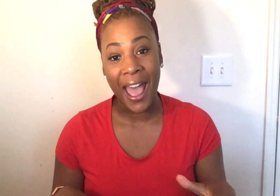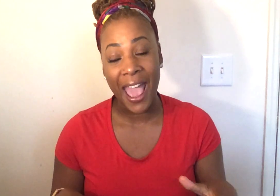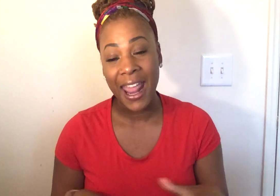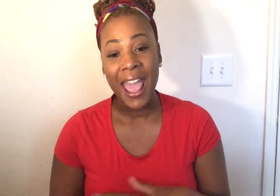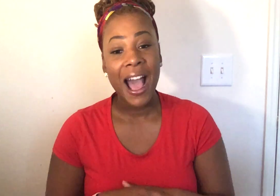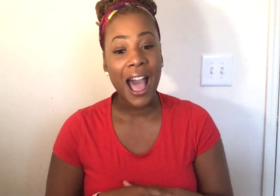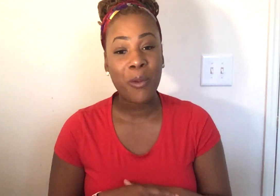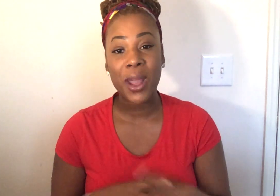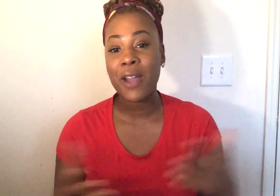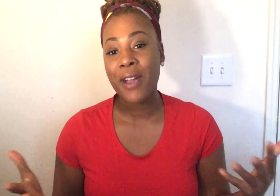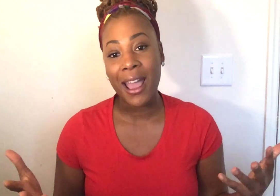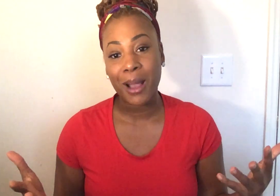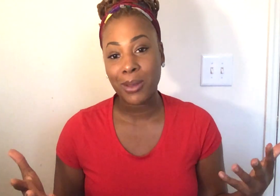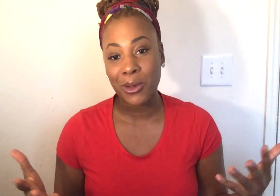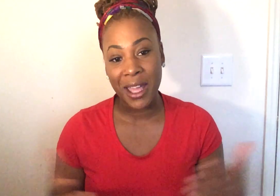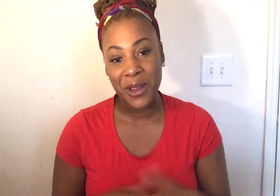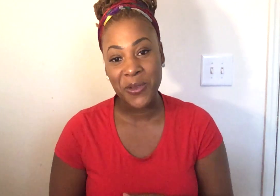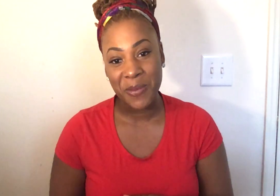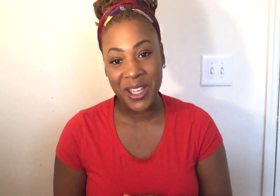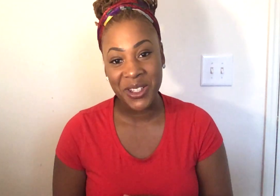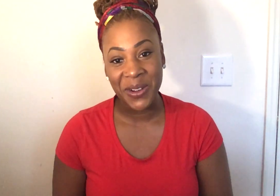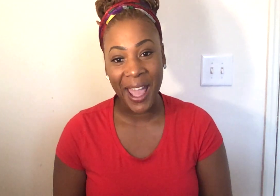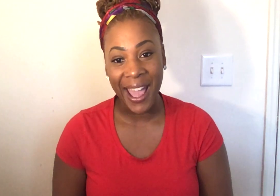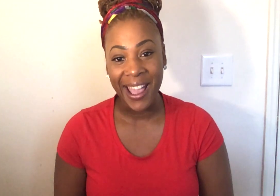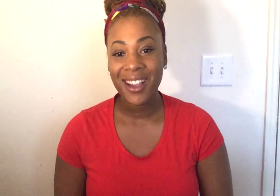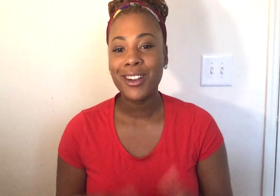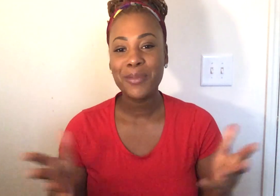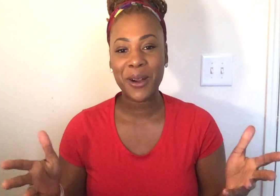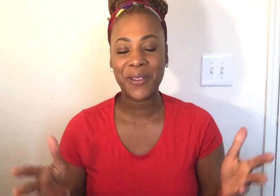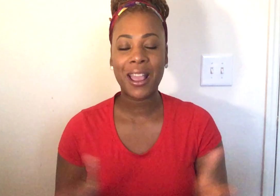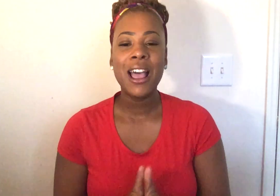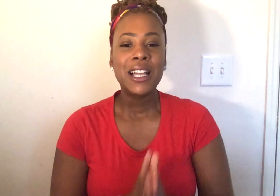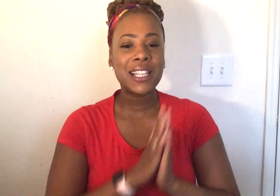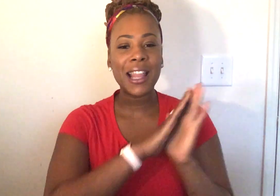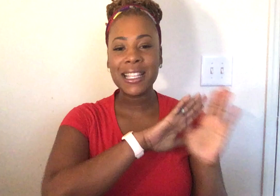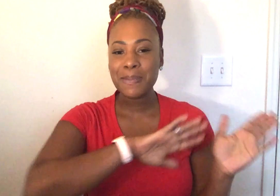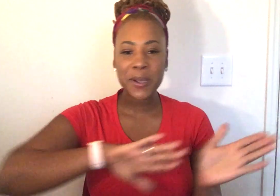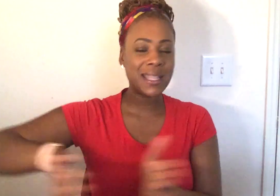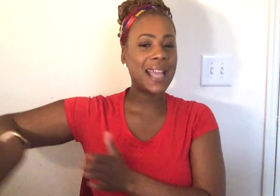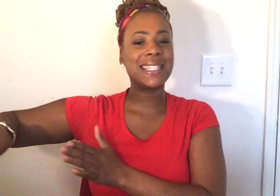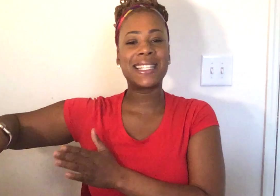whenever I upload that information okay perfect! So let's put that to the side